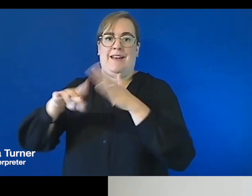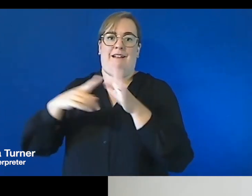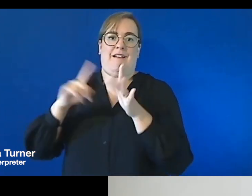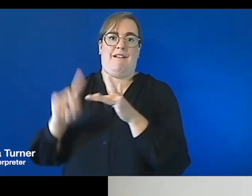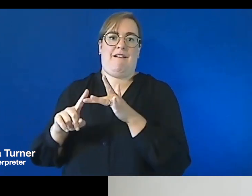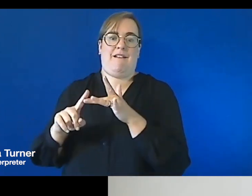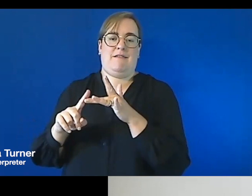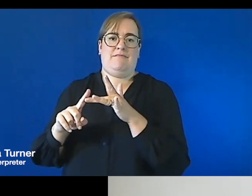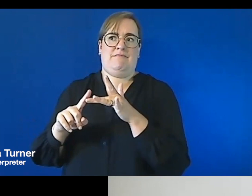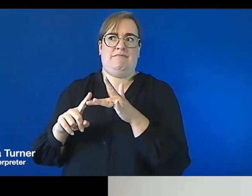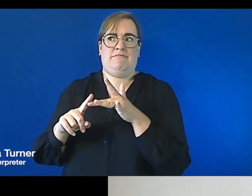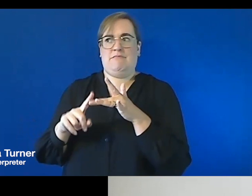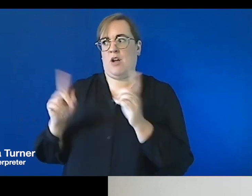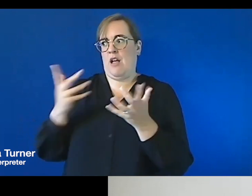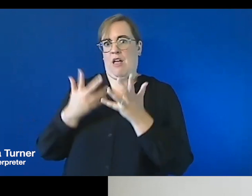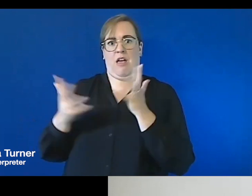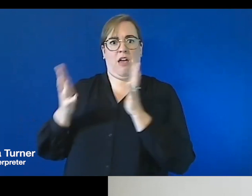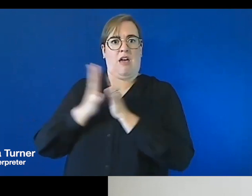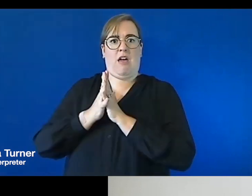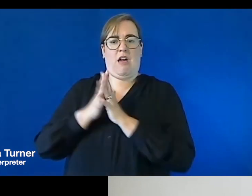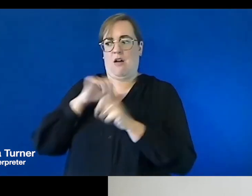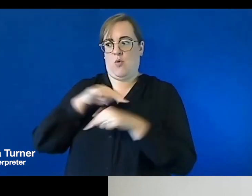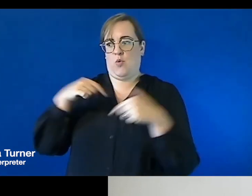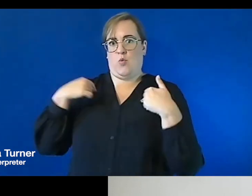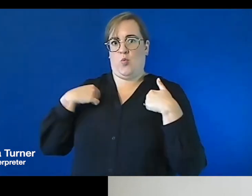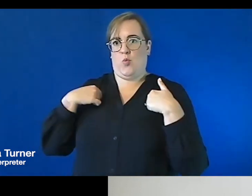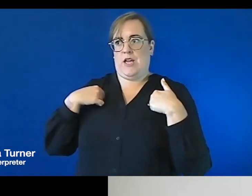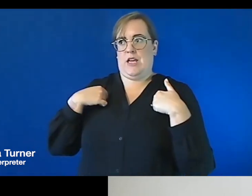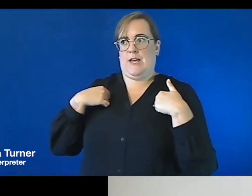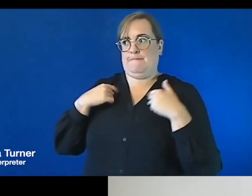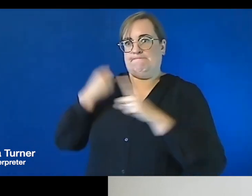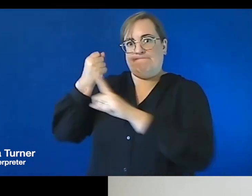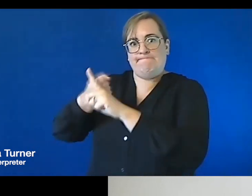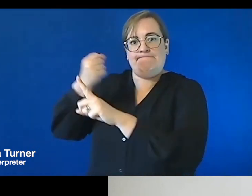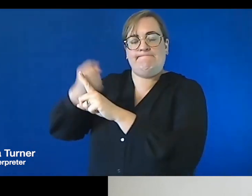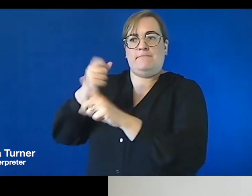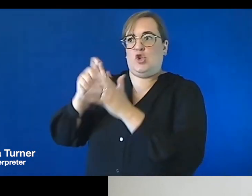more actions on what we need to take in terms of improving this underrepresentation?